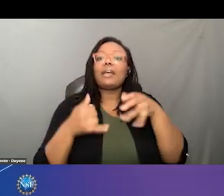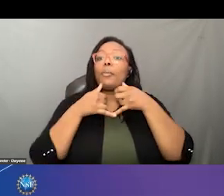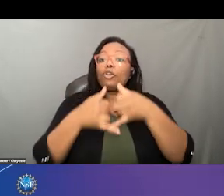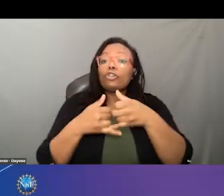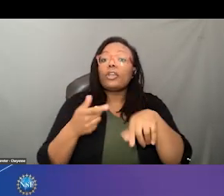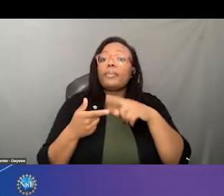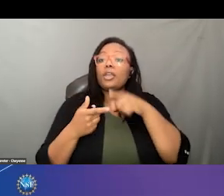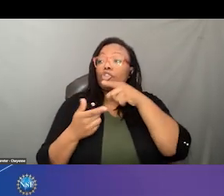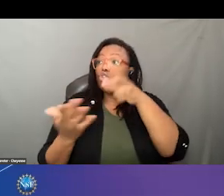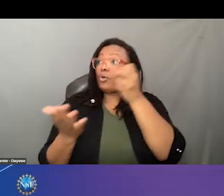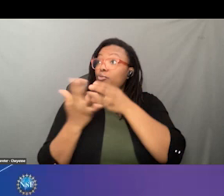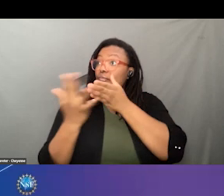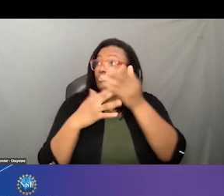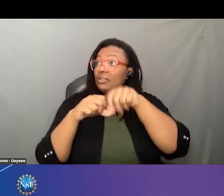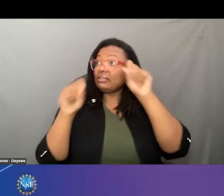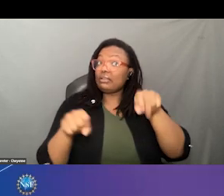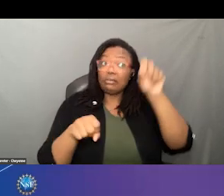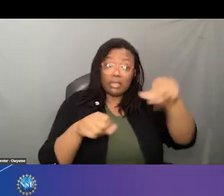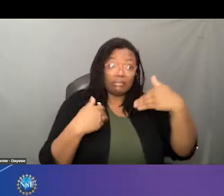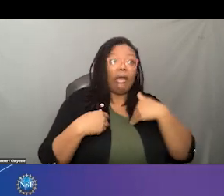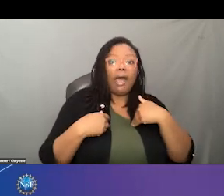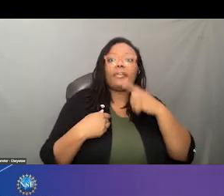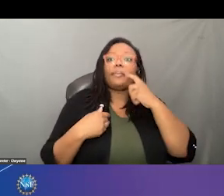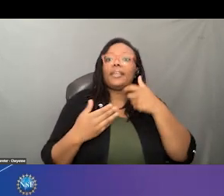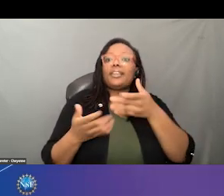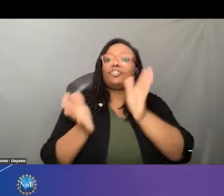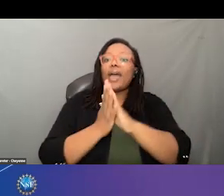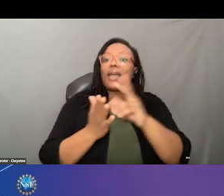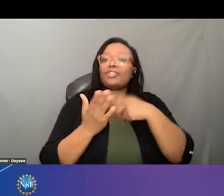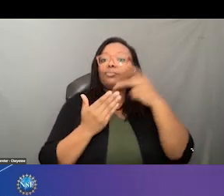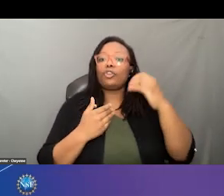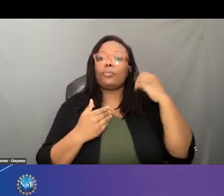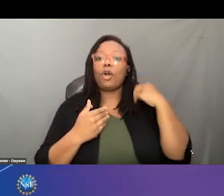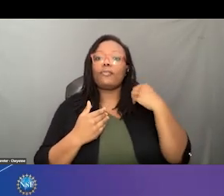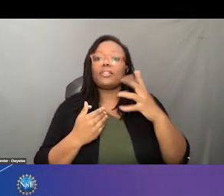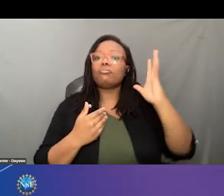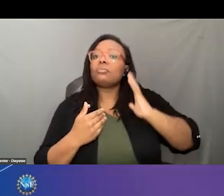that you were approved through the system? Not only because you asked your Program Officer, and they emailed you back.